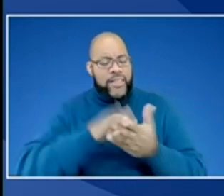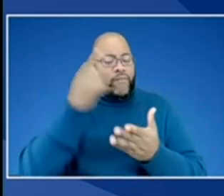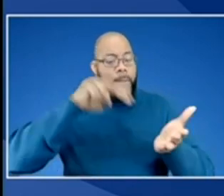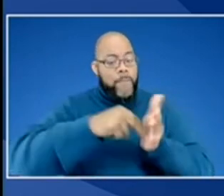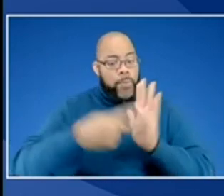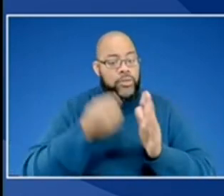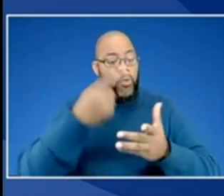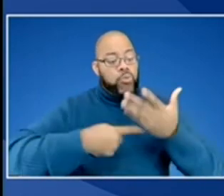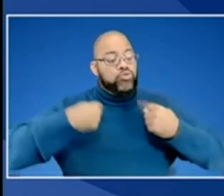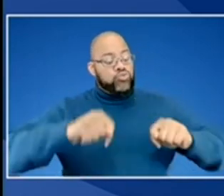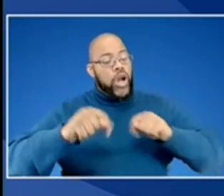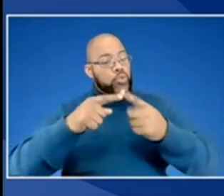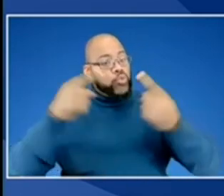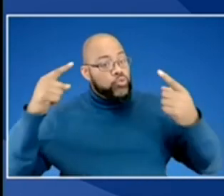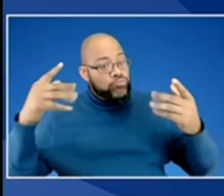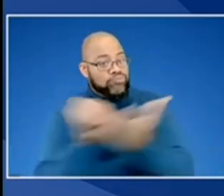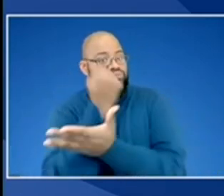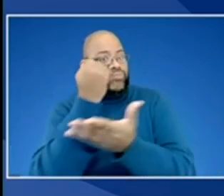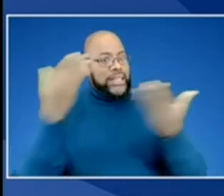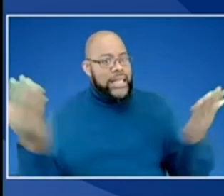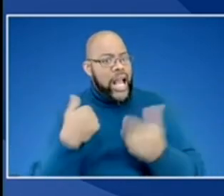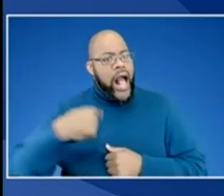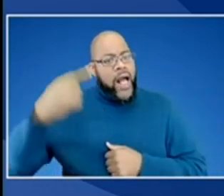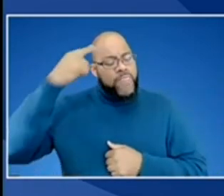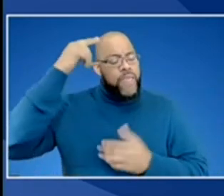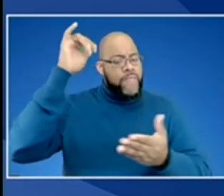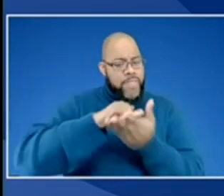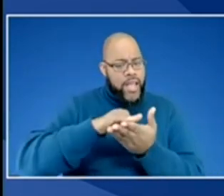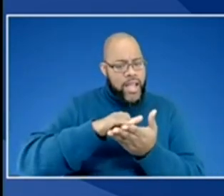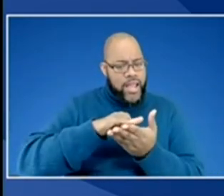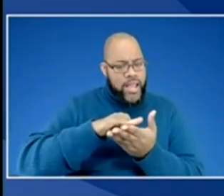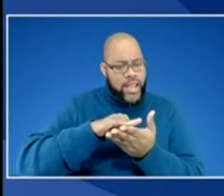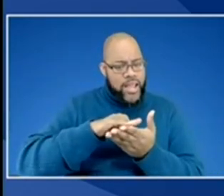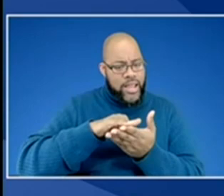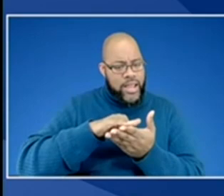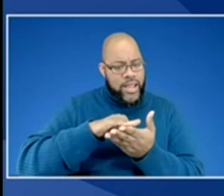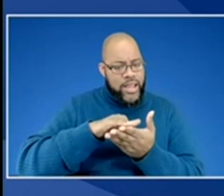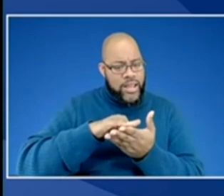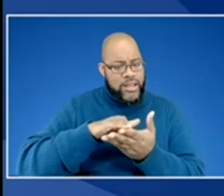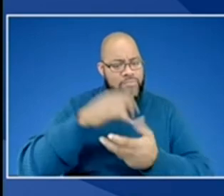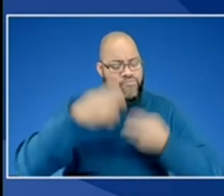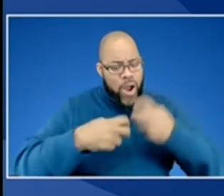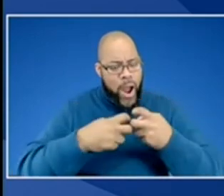trying to achieve here, I think those problems are especially pronounced.